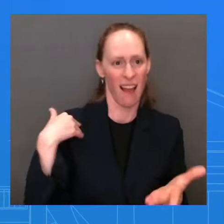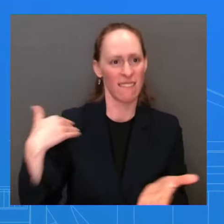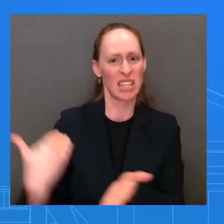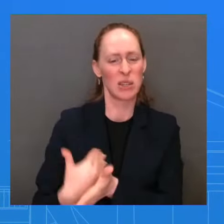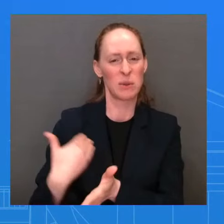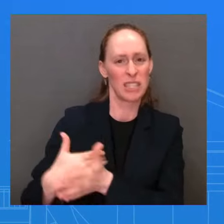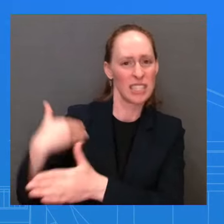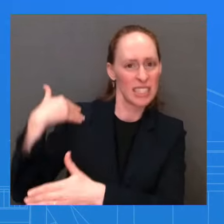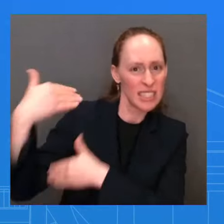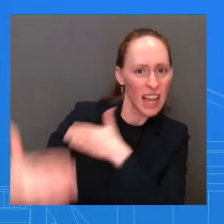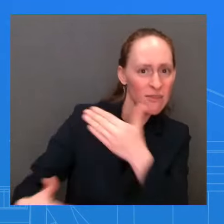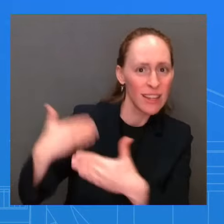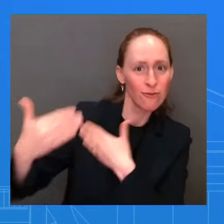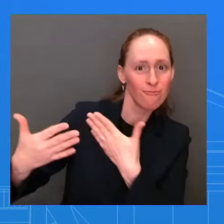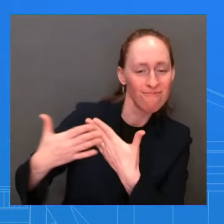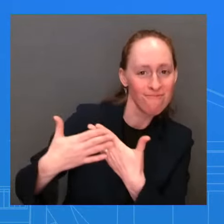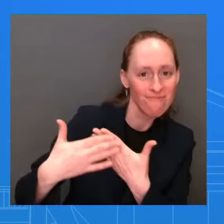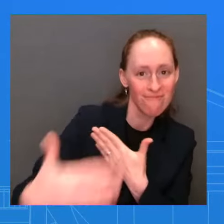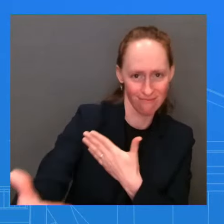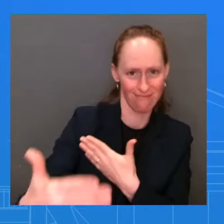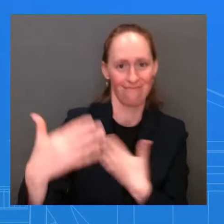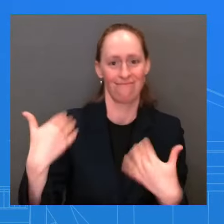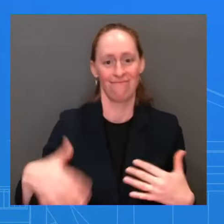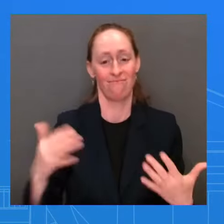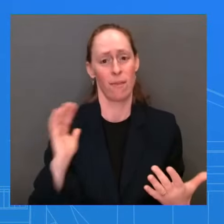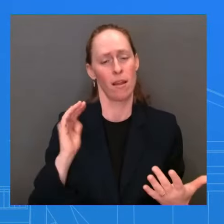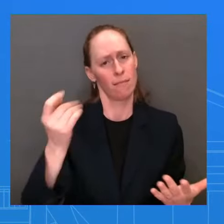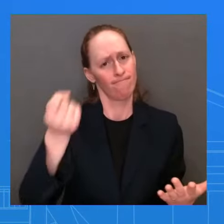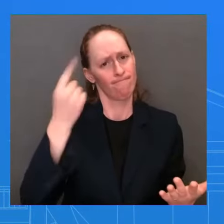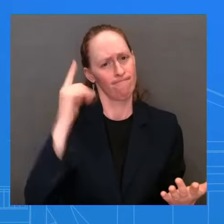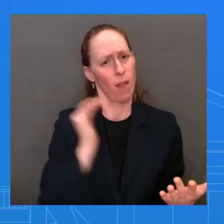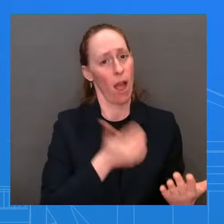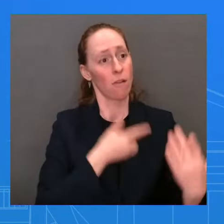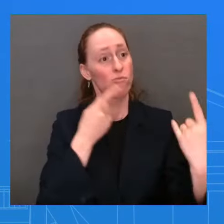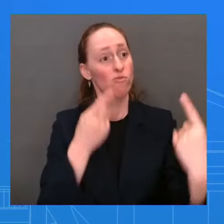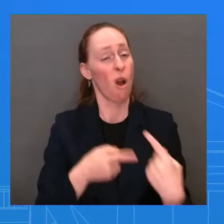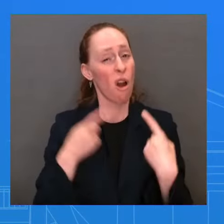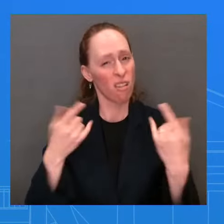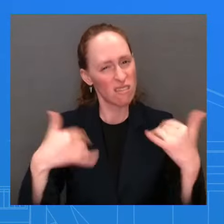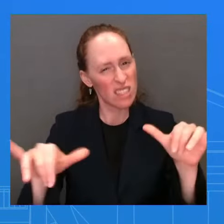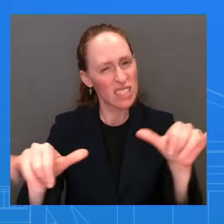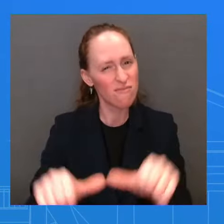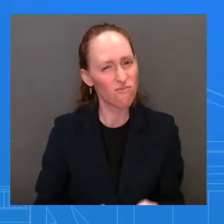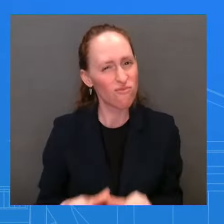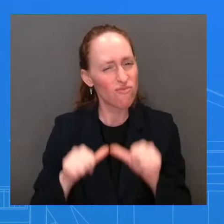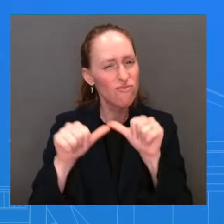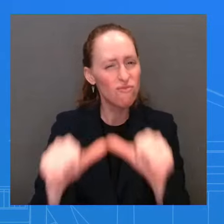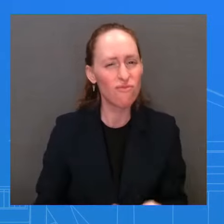We face new threats against our community, from online harassment to legislative acts of violence